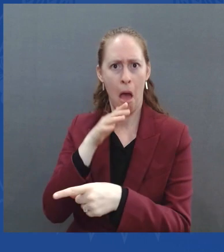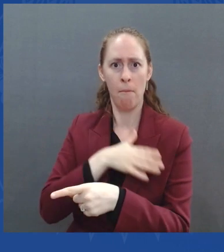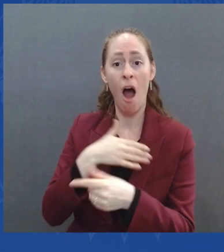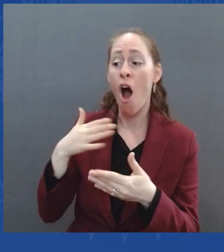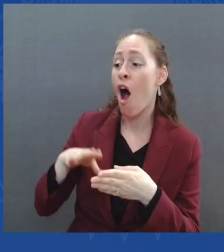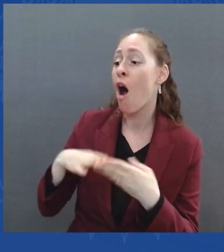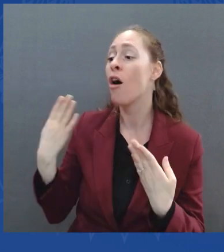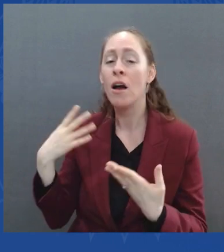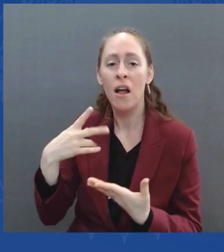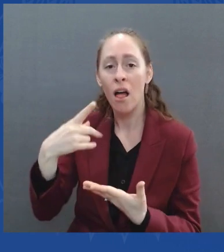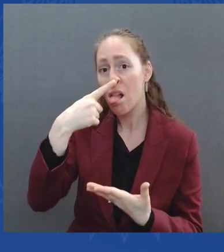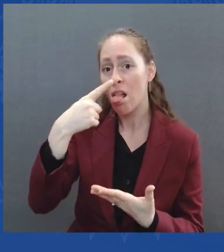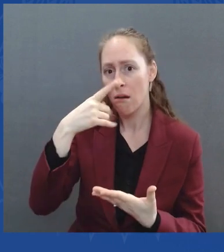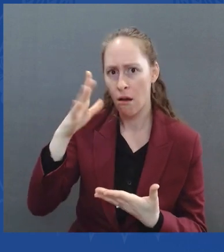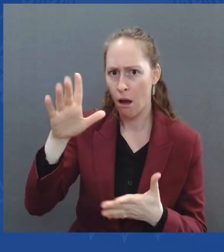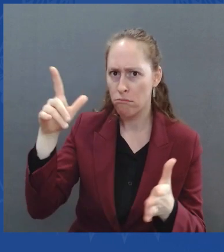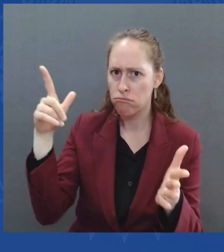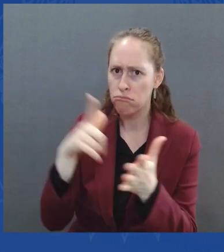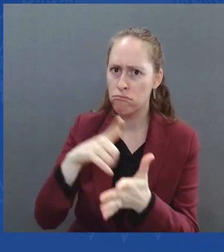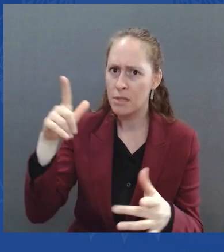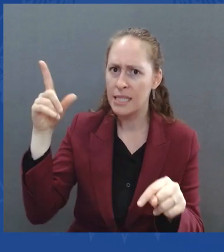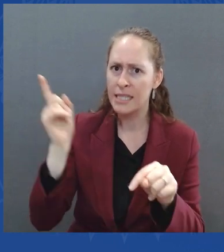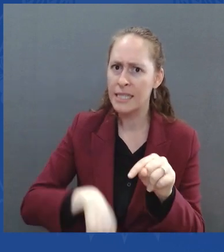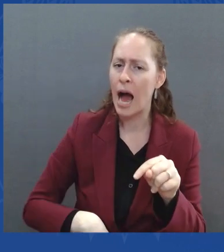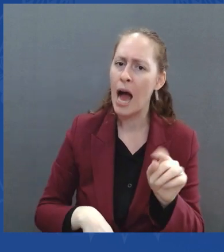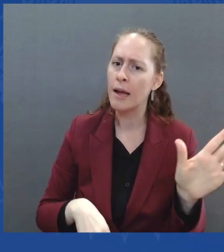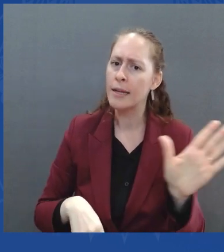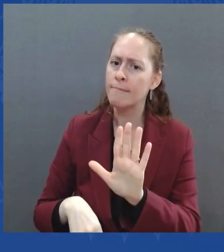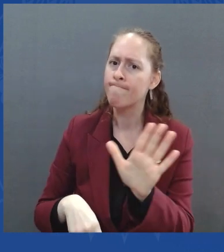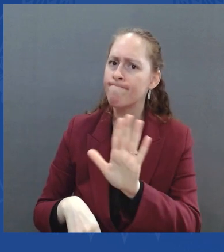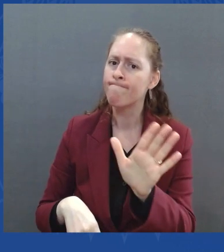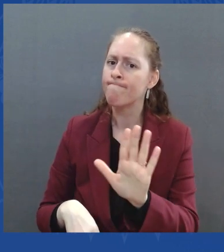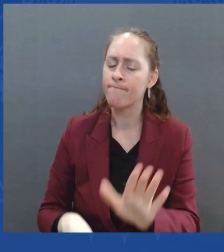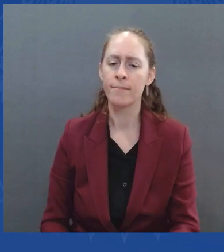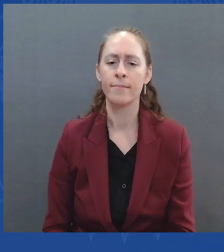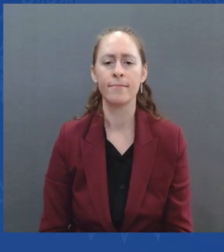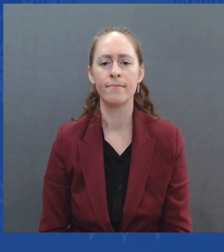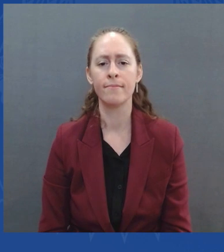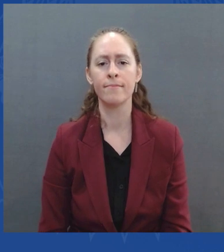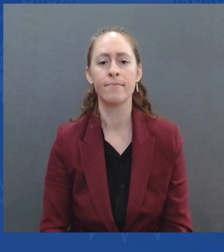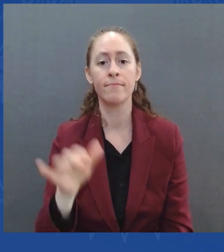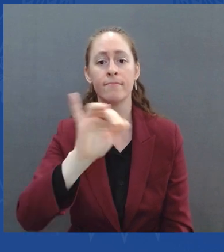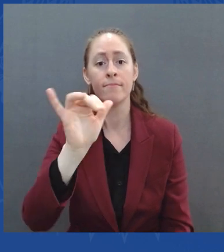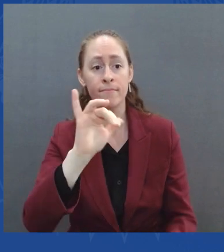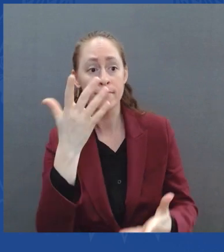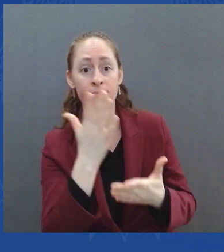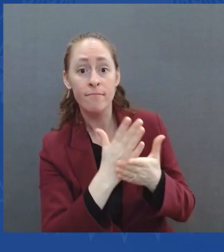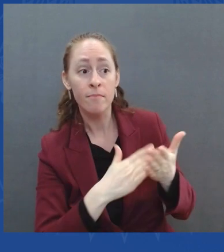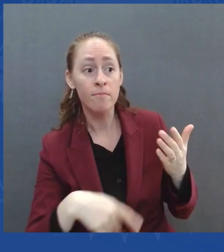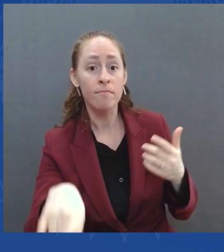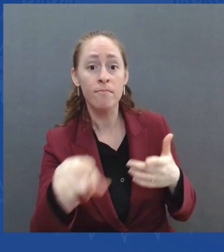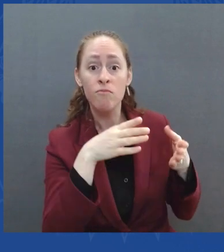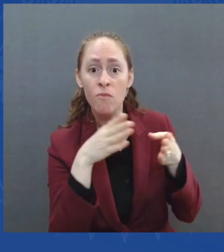our oldest postal roads helped give rise to some of our nation's most essential infrastructure. There were postal highways.